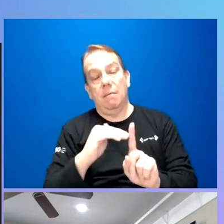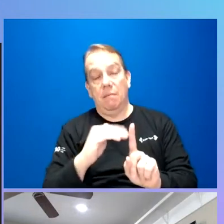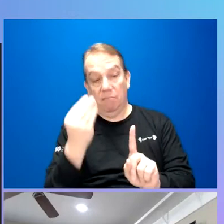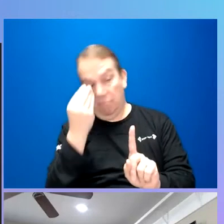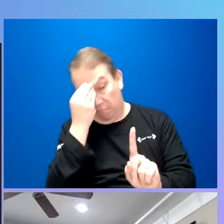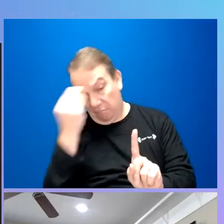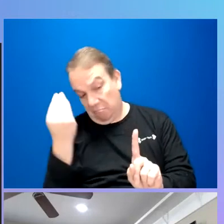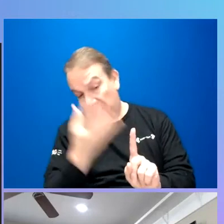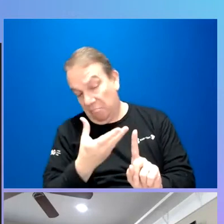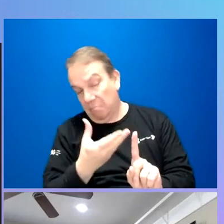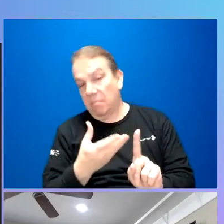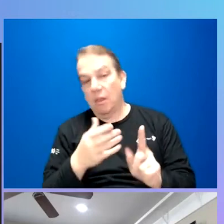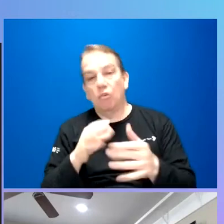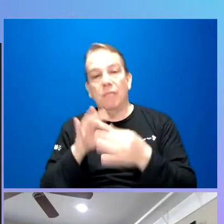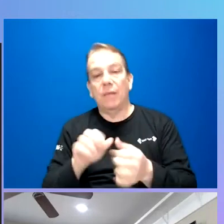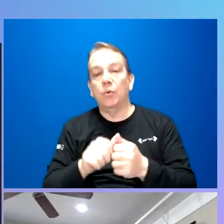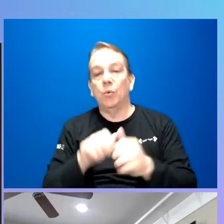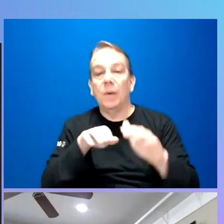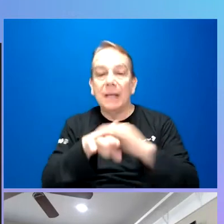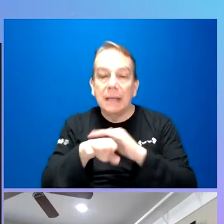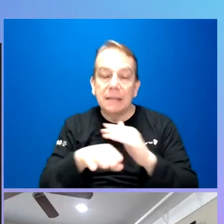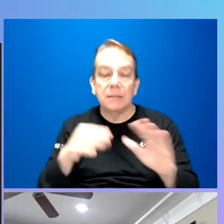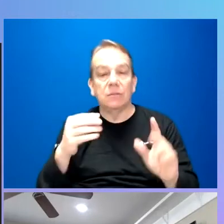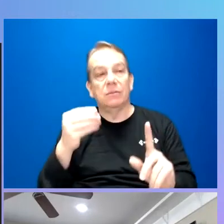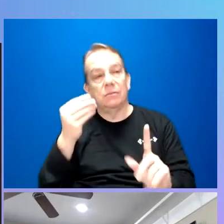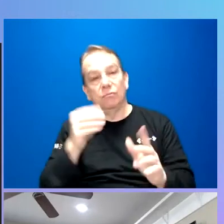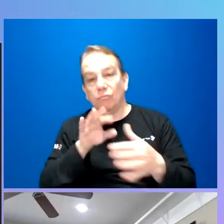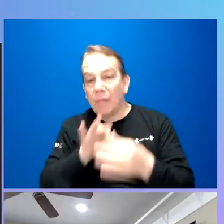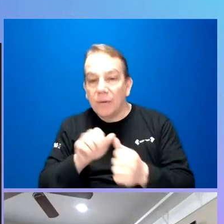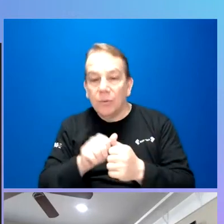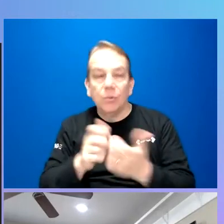Granted, it will make them nervous. My boss was always